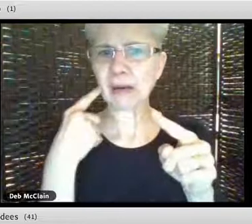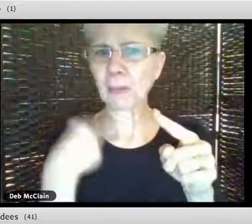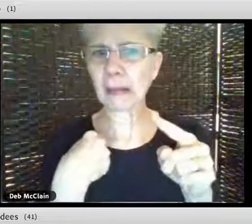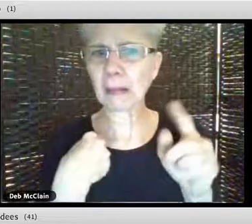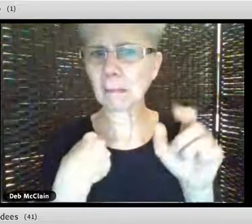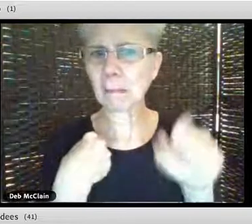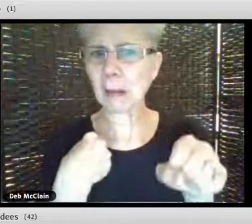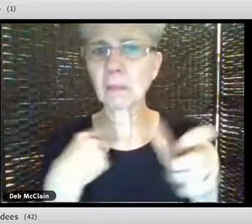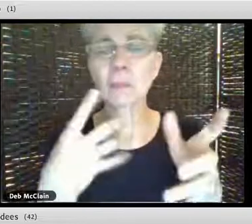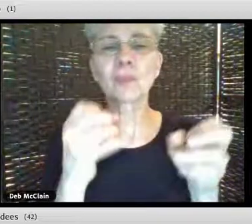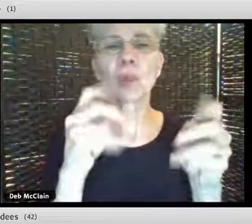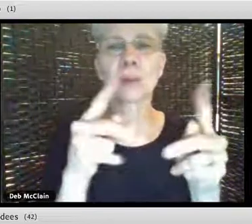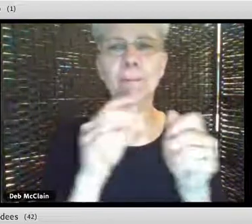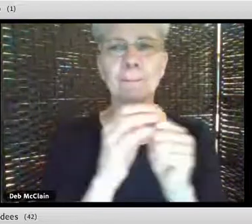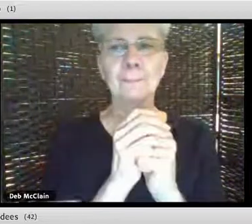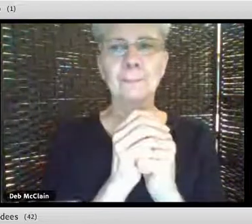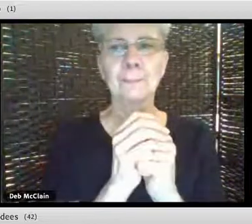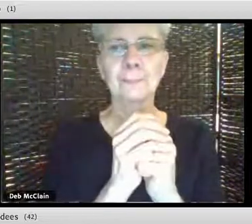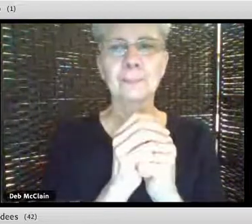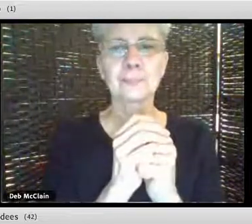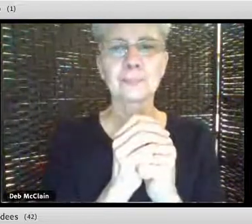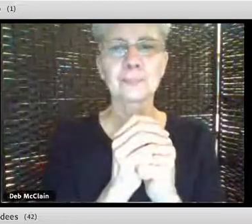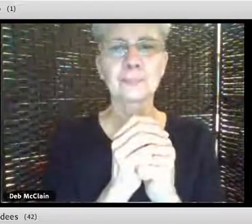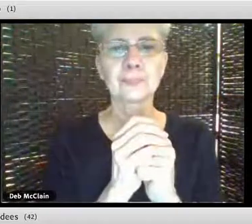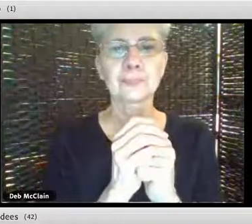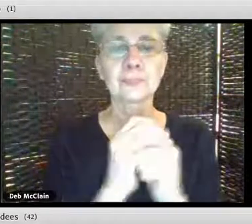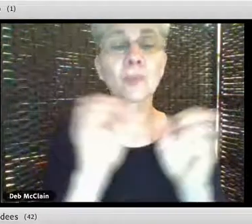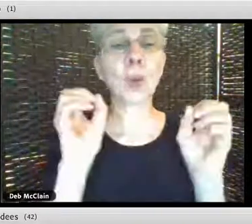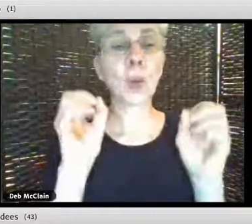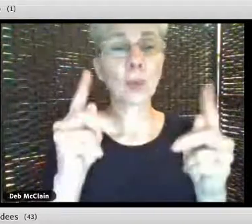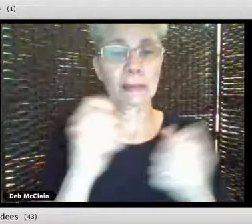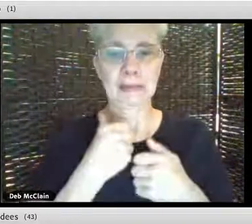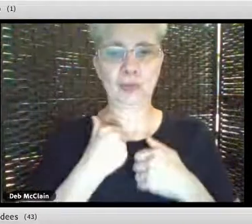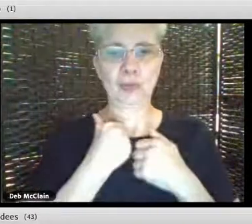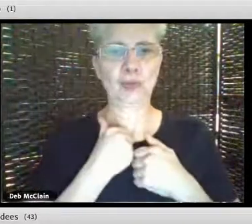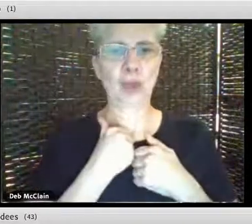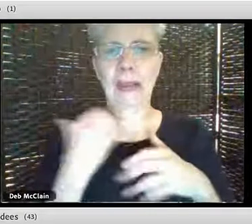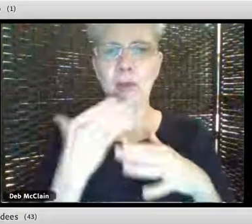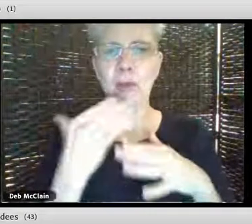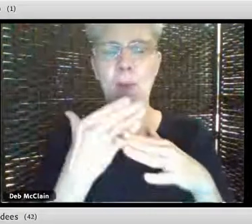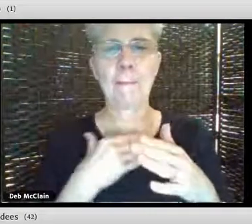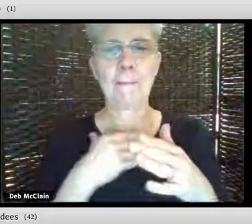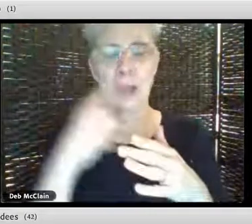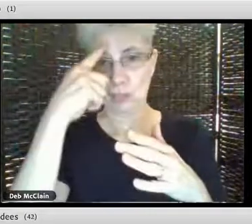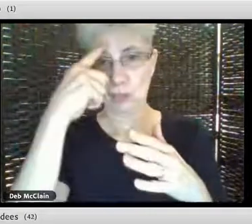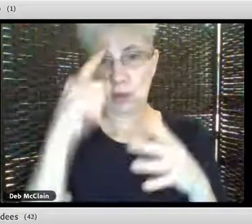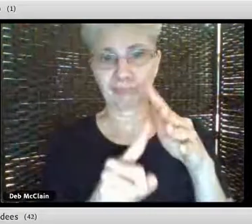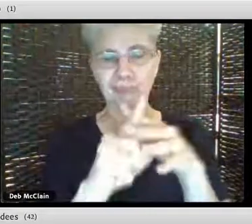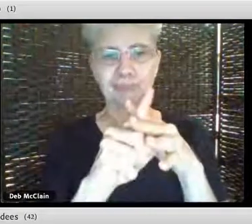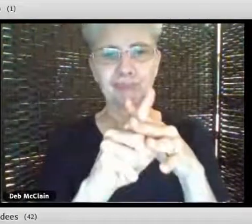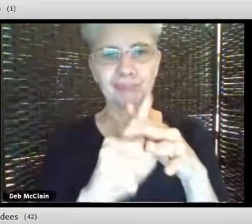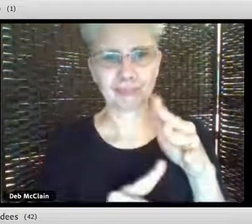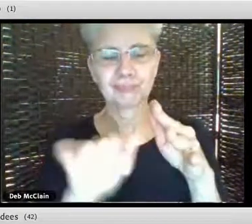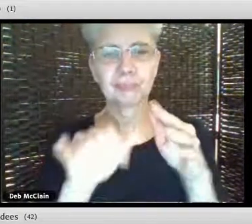Okay. Sorry about that, to interrupt my stream of thought there, but I just want to make sure you guys could hear me.